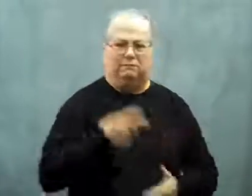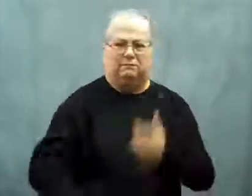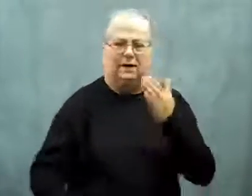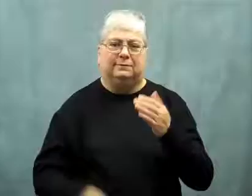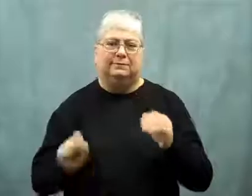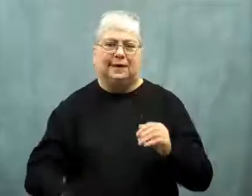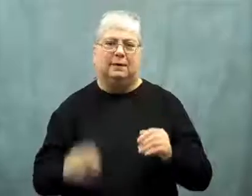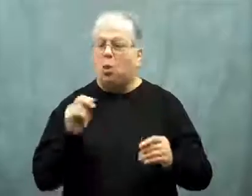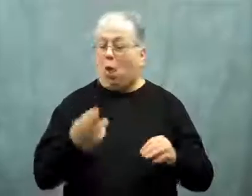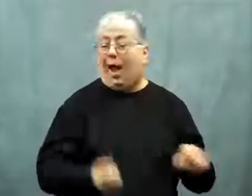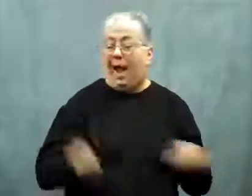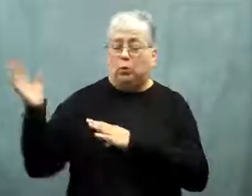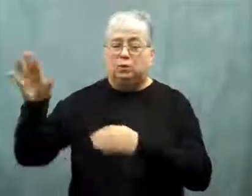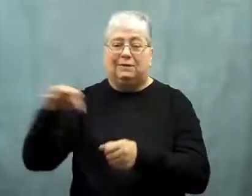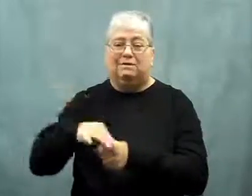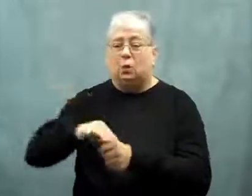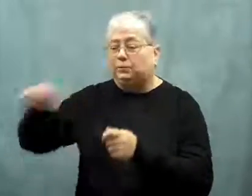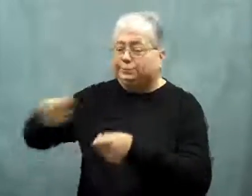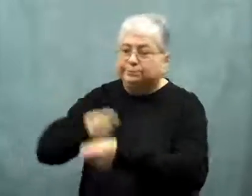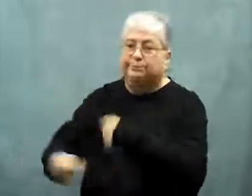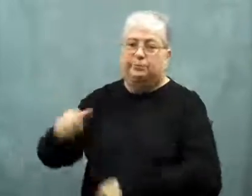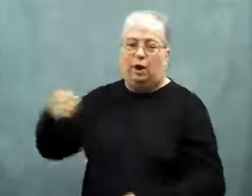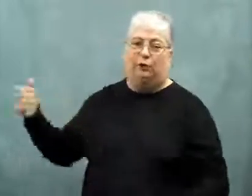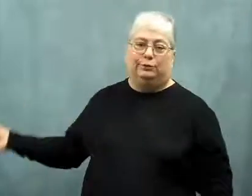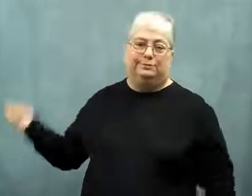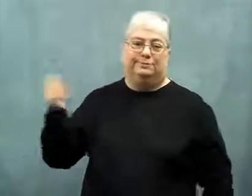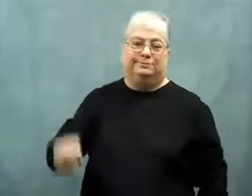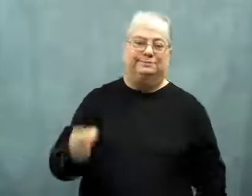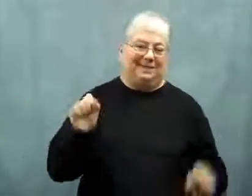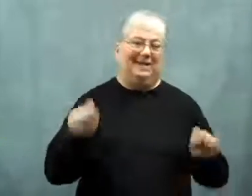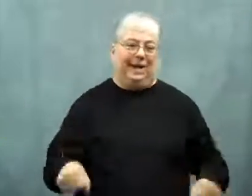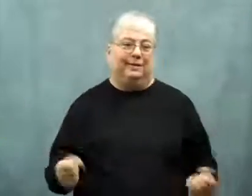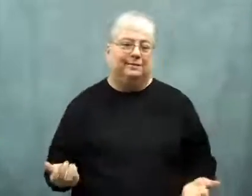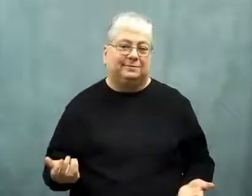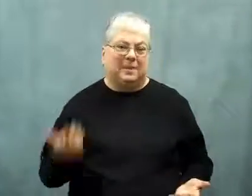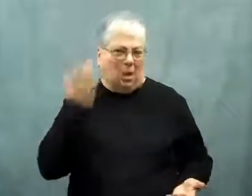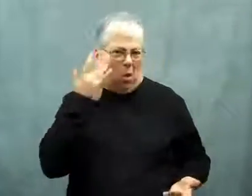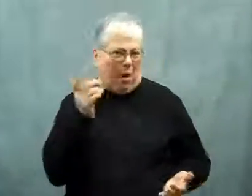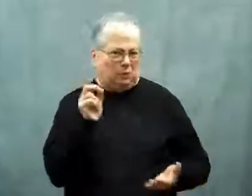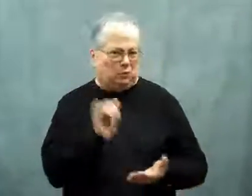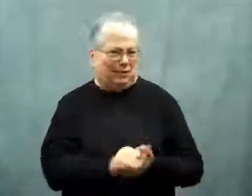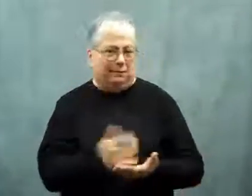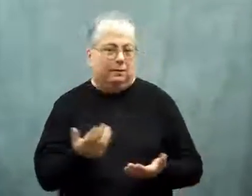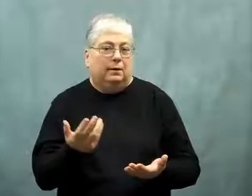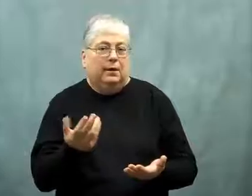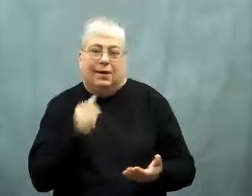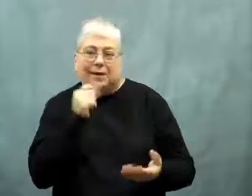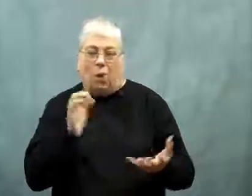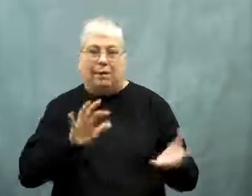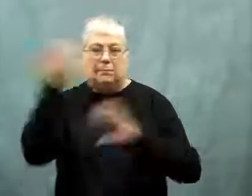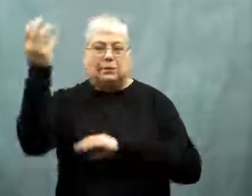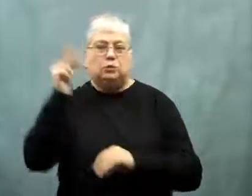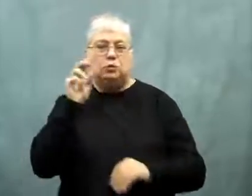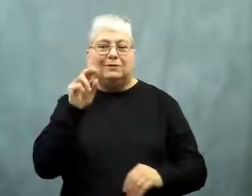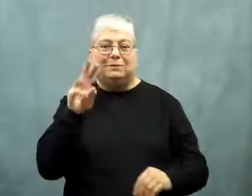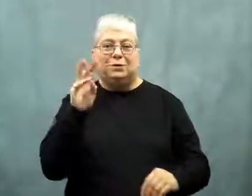that elector can be fined or his/her vote negated and replaced by another elector.